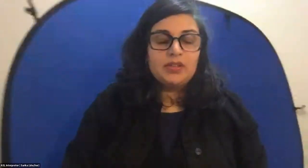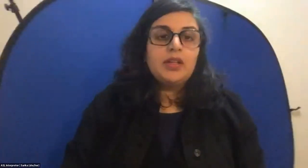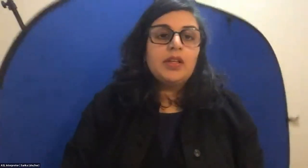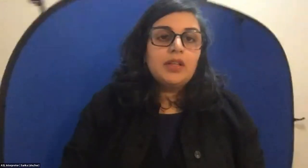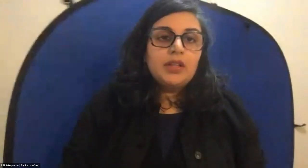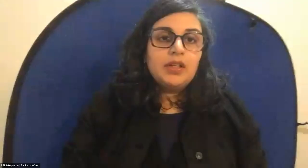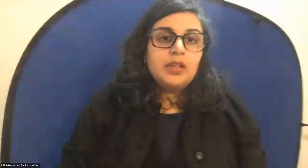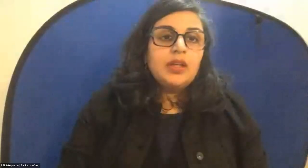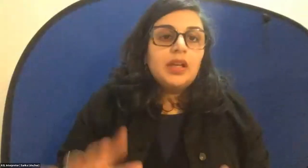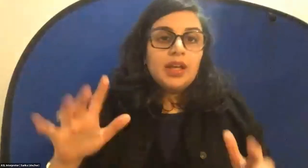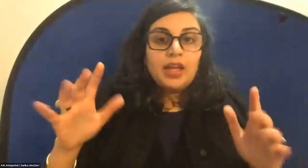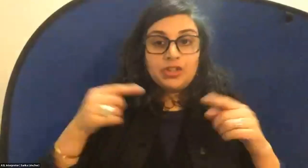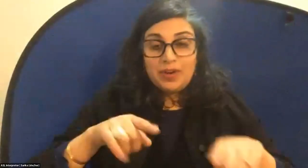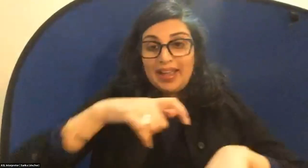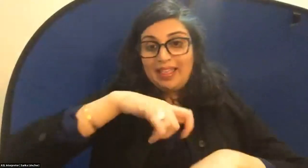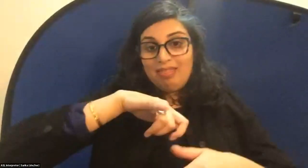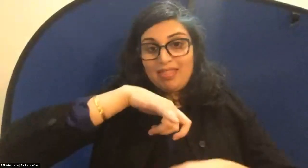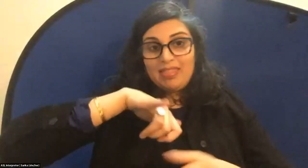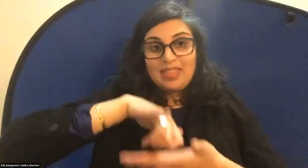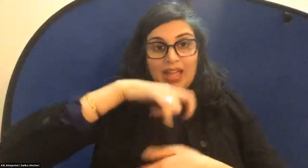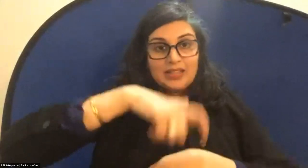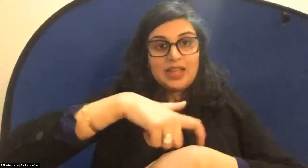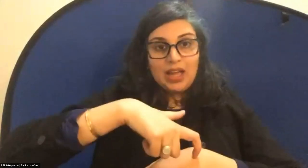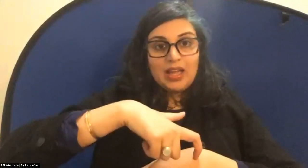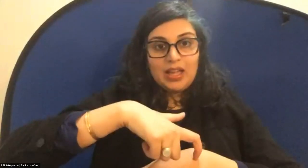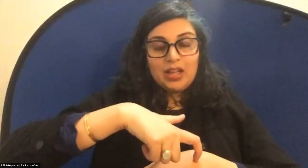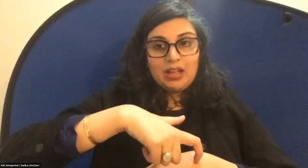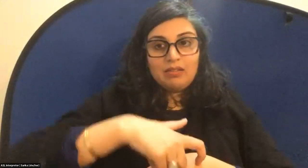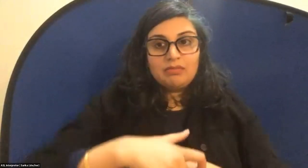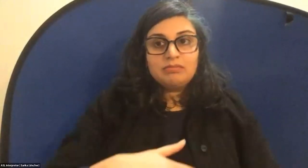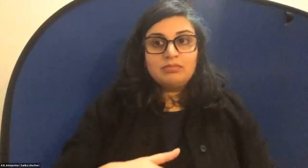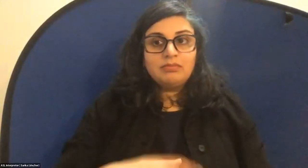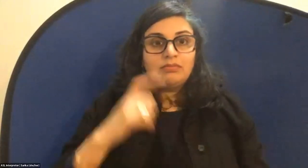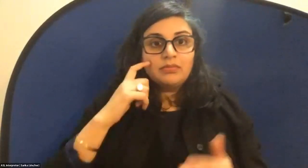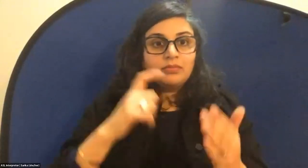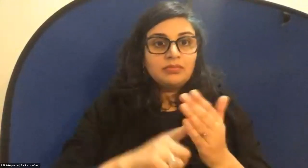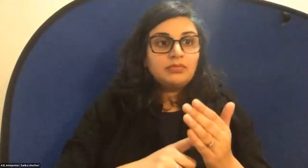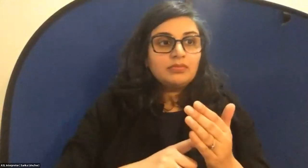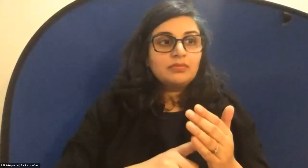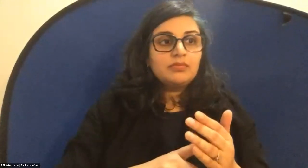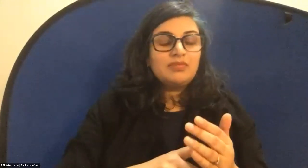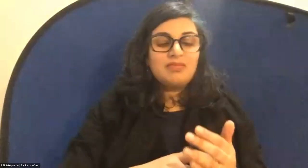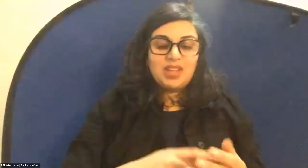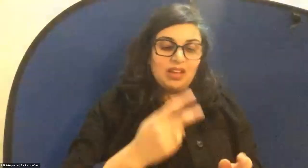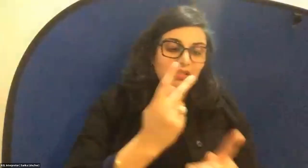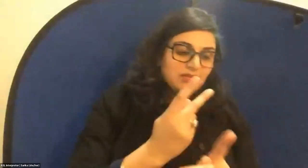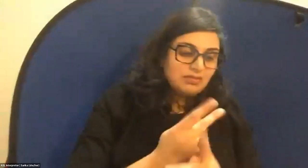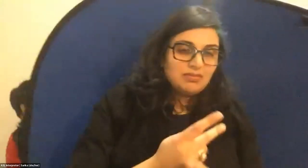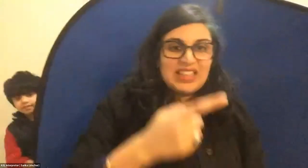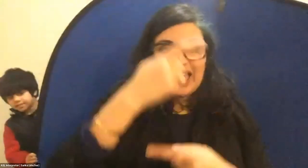George Floyd protest, I volunteered as a volunteer medic. And as I was saying